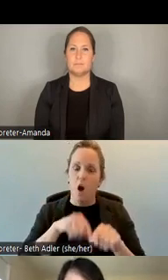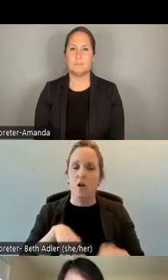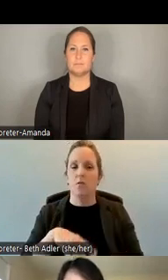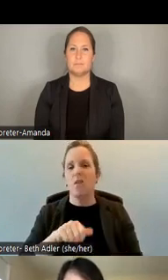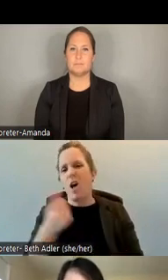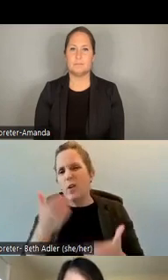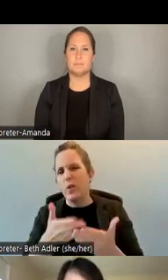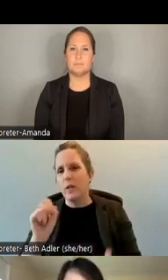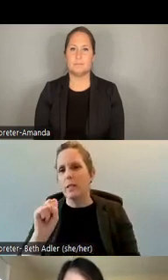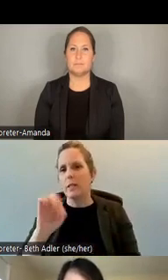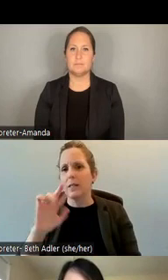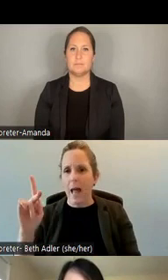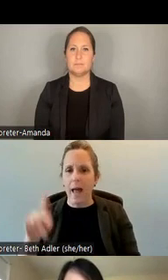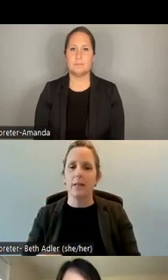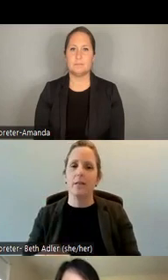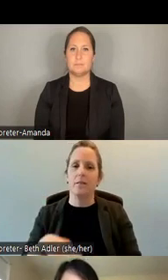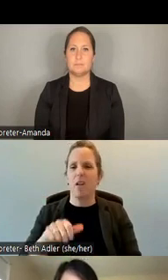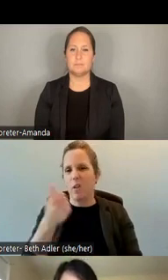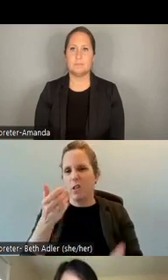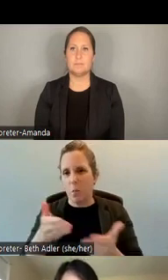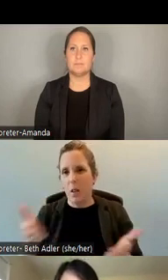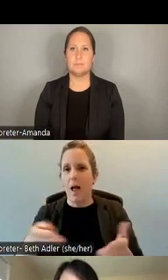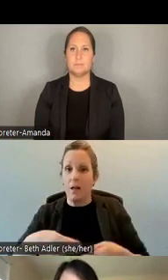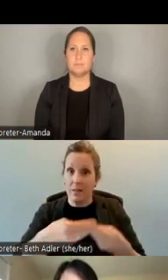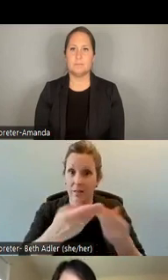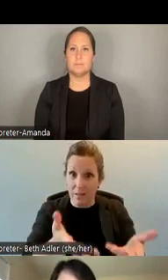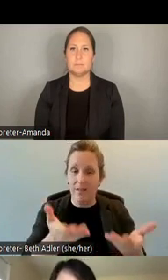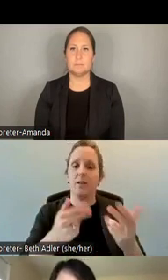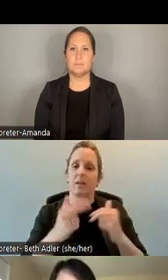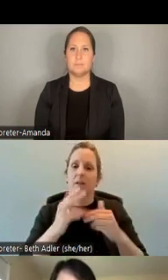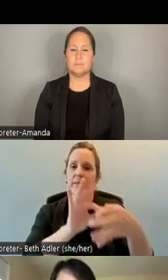hand out as a way of building our relationships with folks on the street and then finally in the